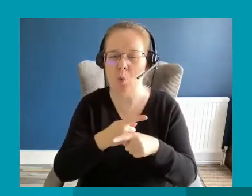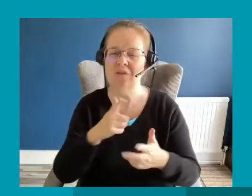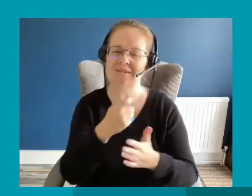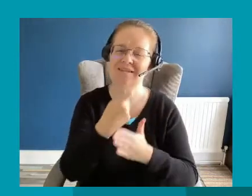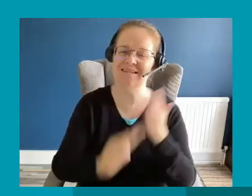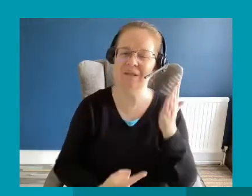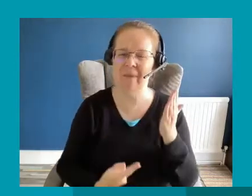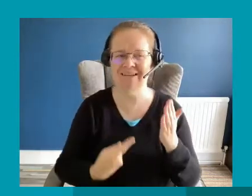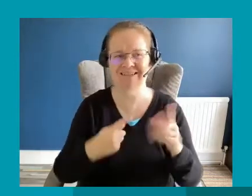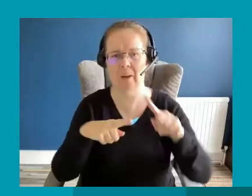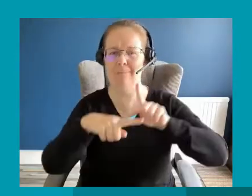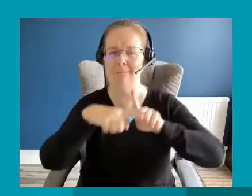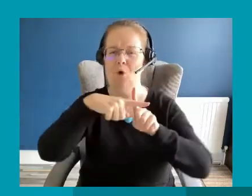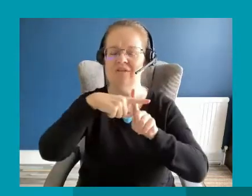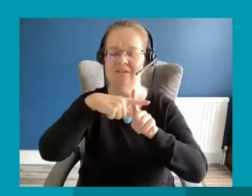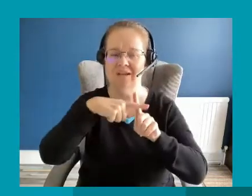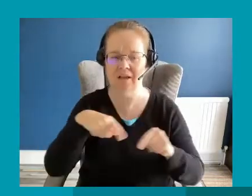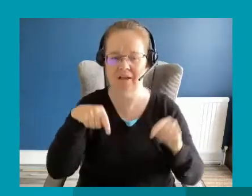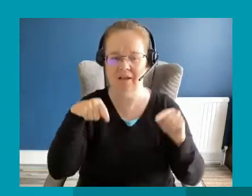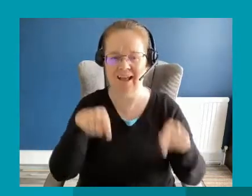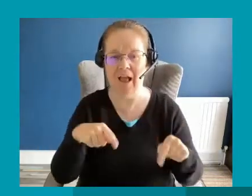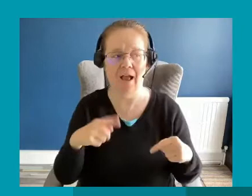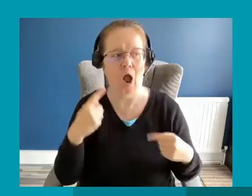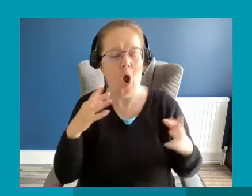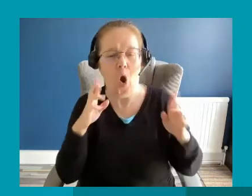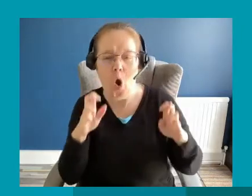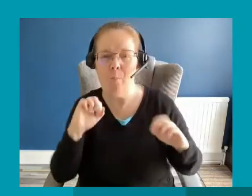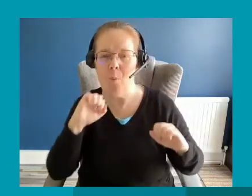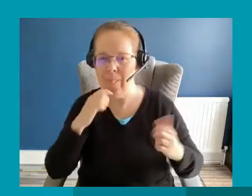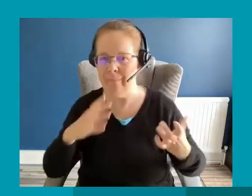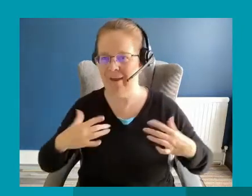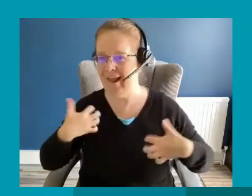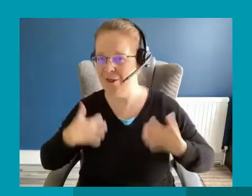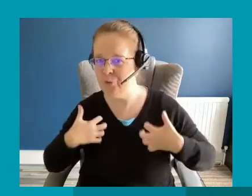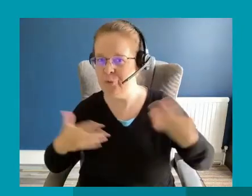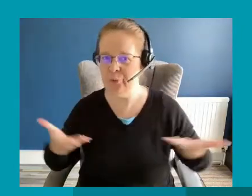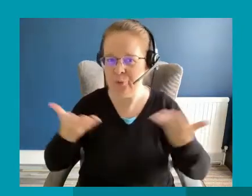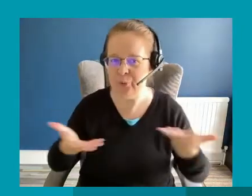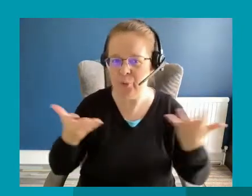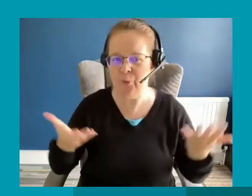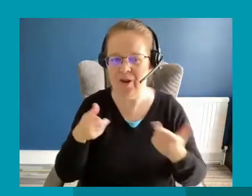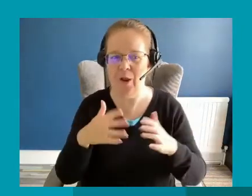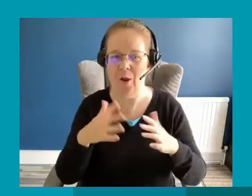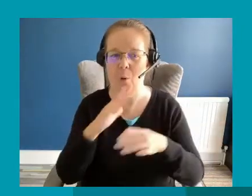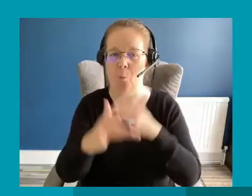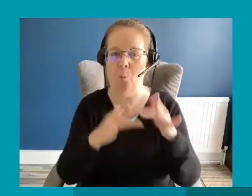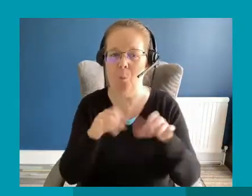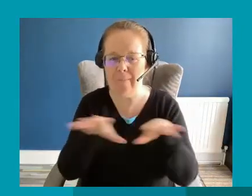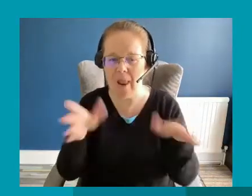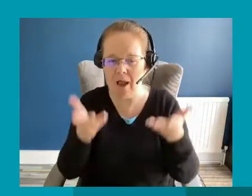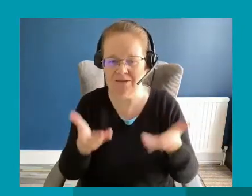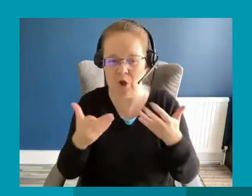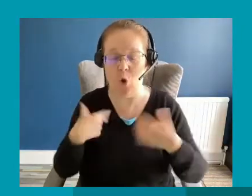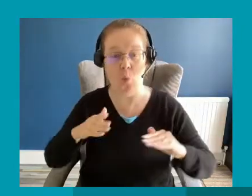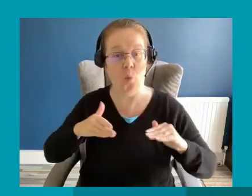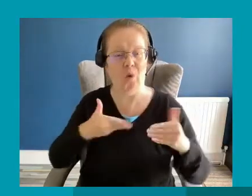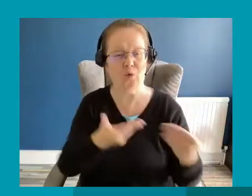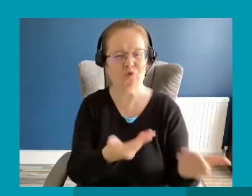a very lively webinar today, but before we get started I just want to introduce you to a few people.